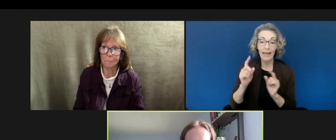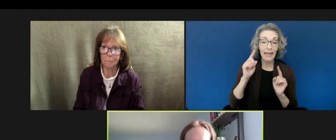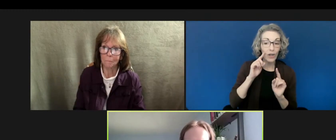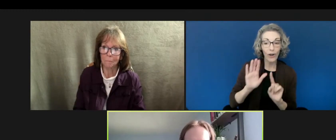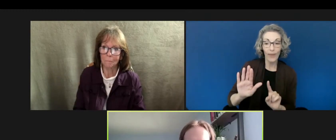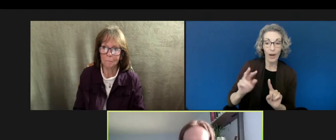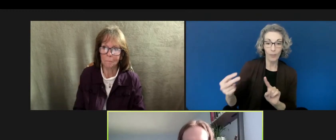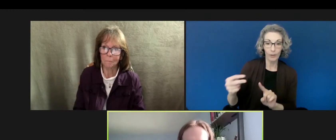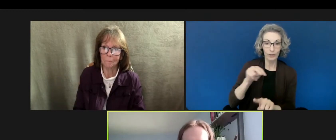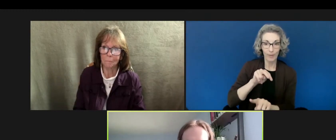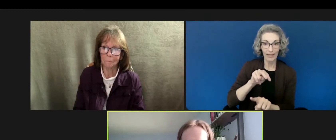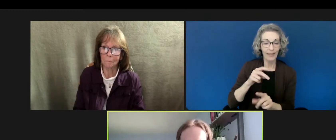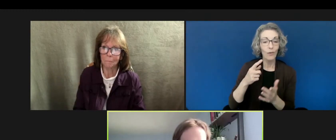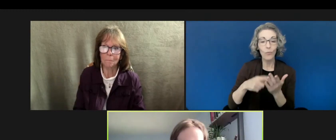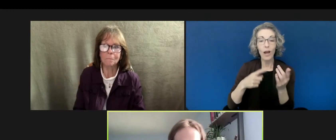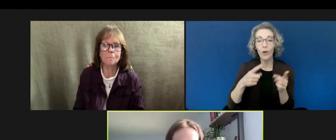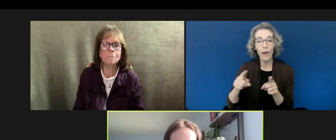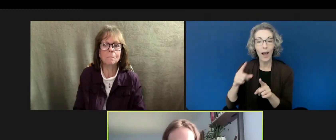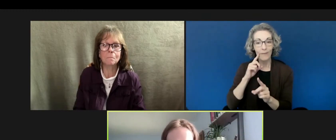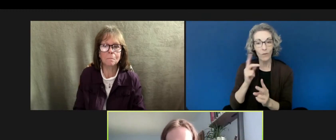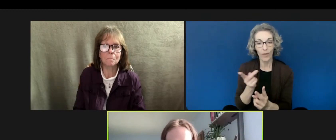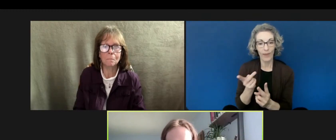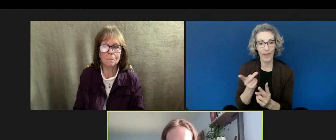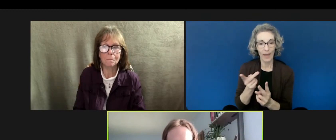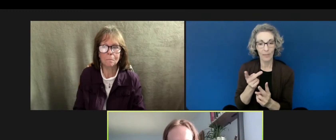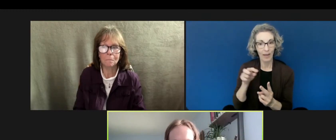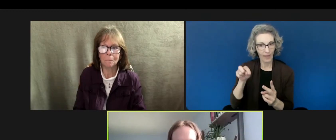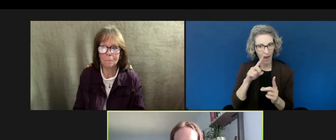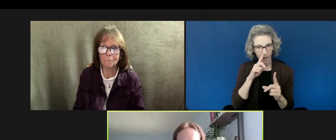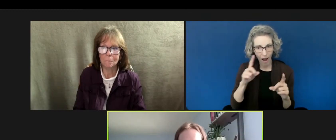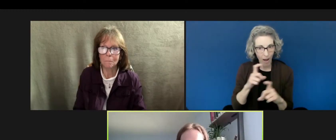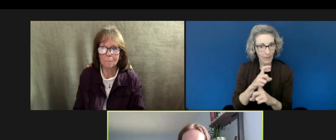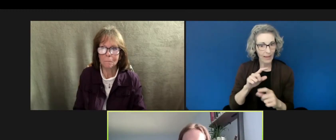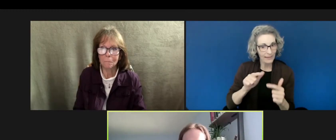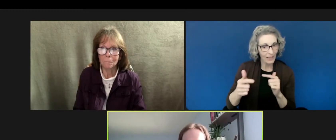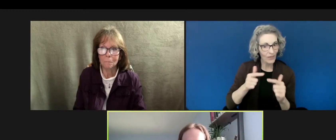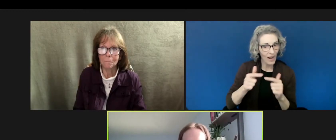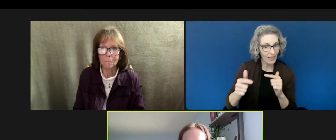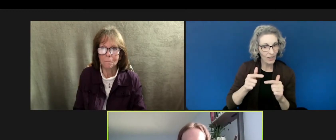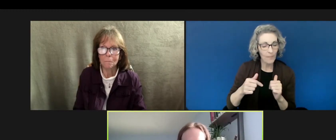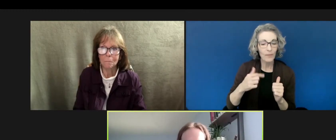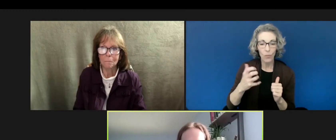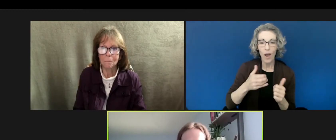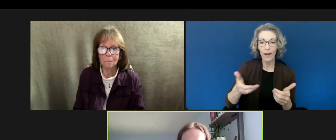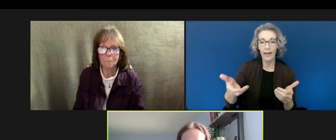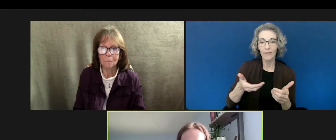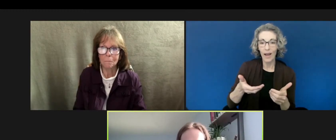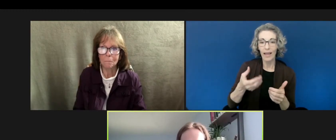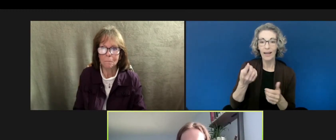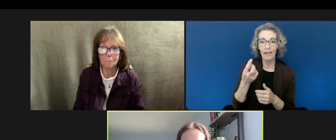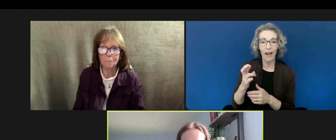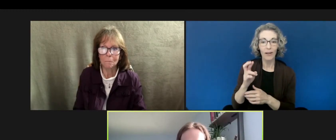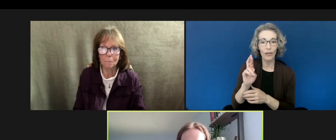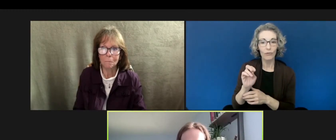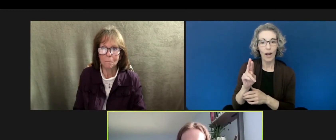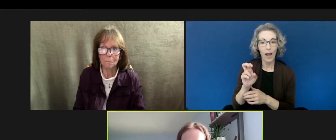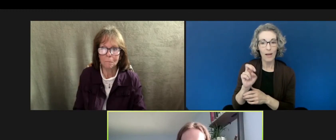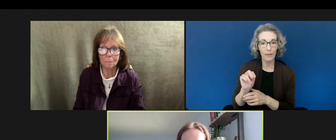what was going on for them in this really complex interaction. So I wanna invite Dr. Robin Murphy and Dr.